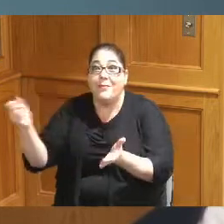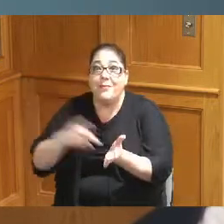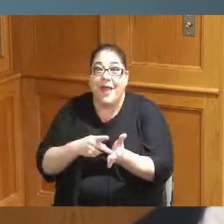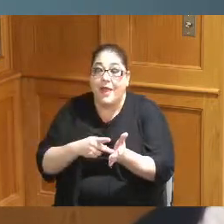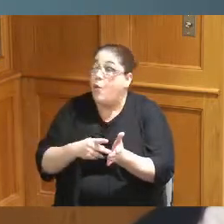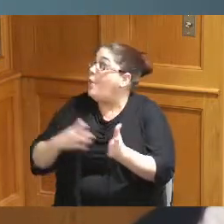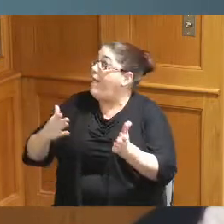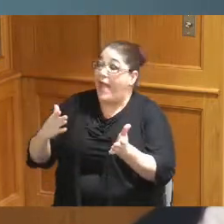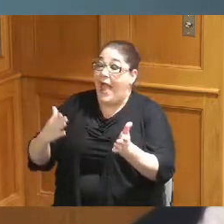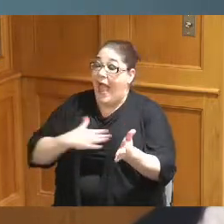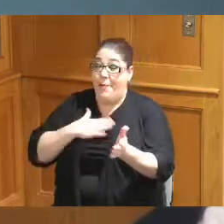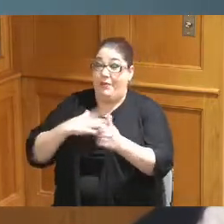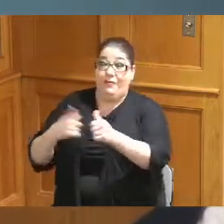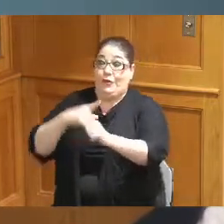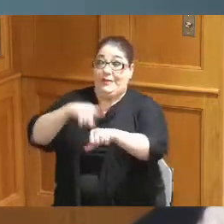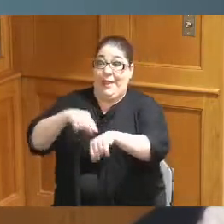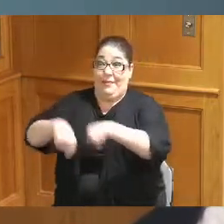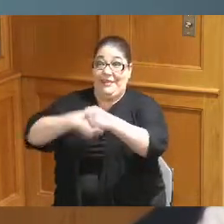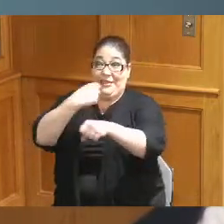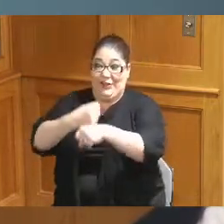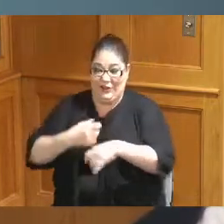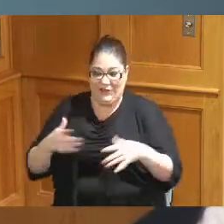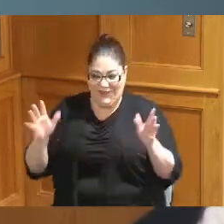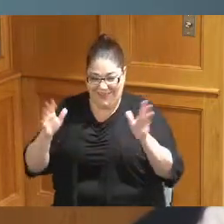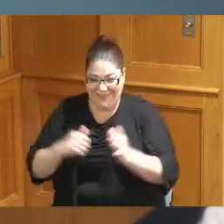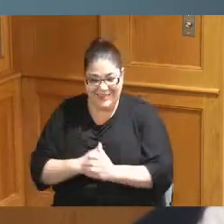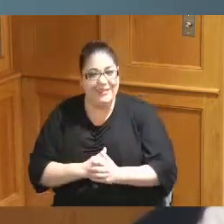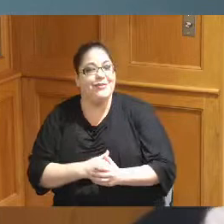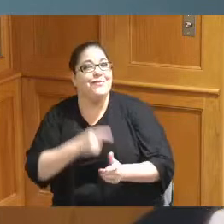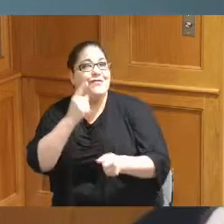Happy New Year's your first time this year so time this year thank you very much for having